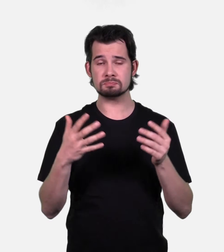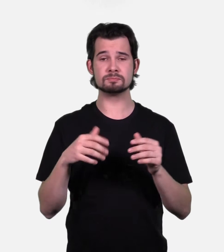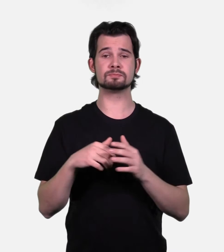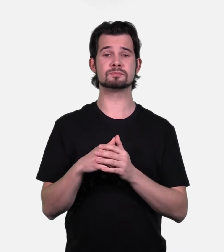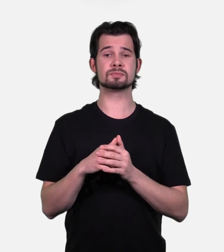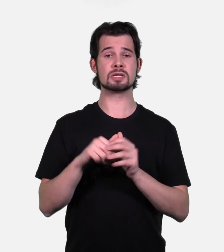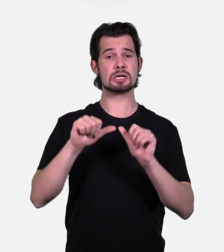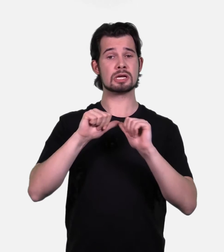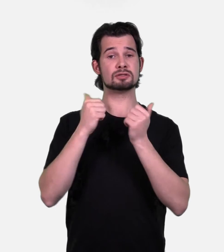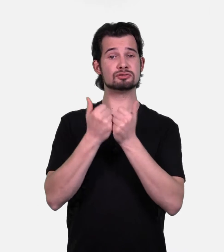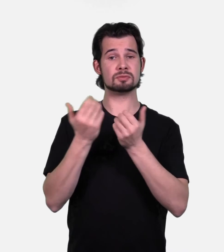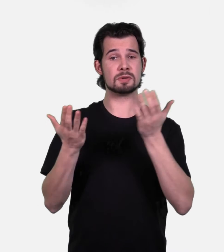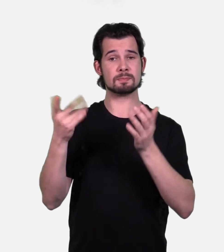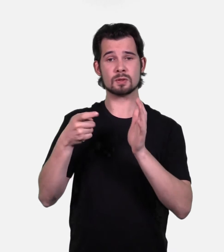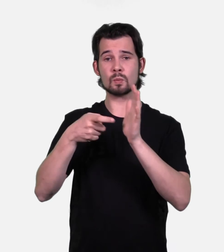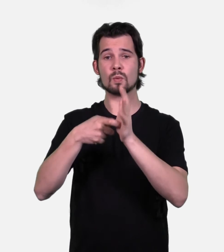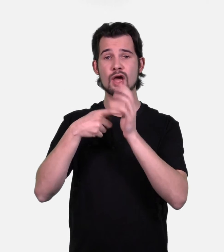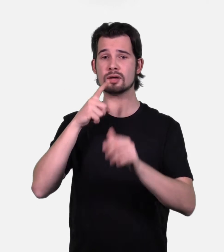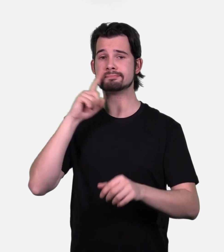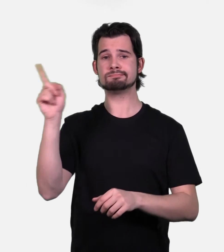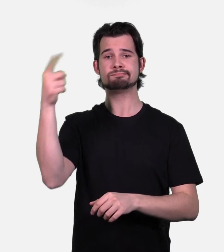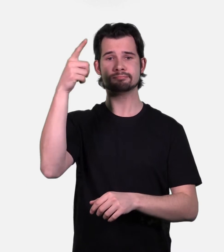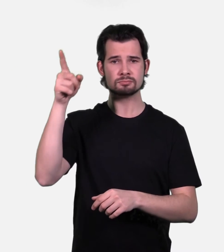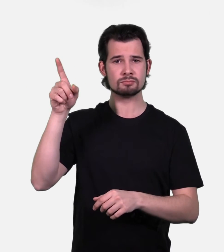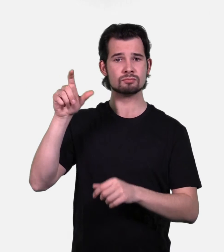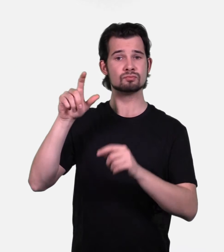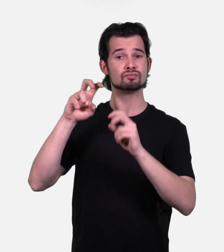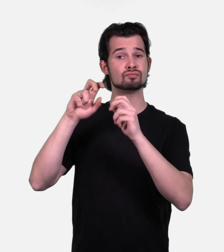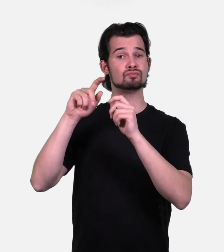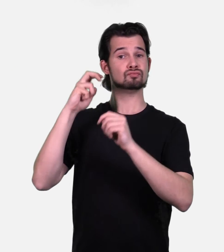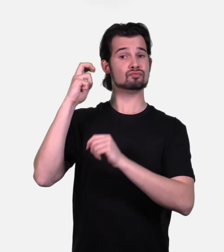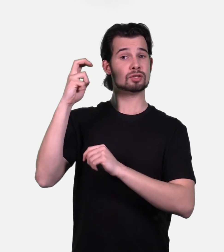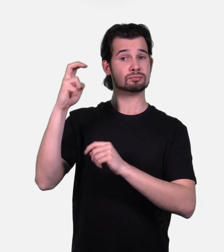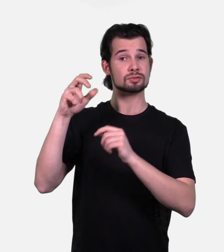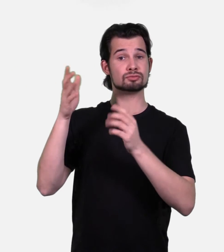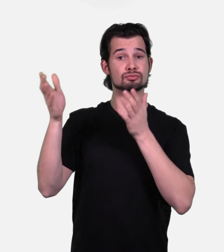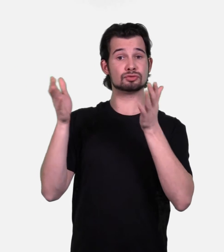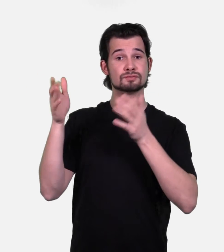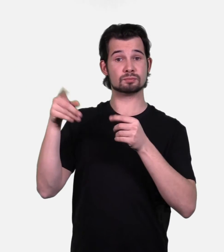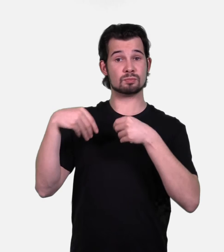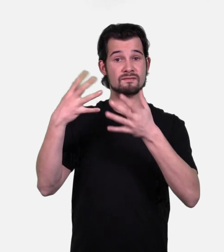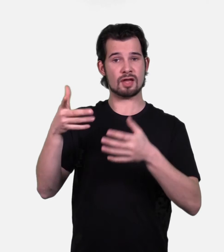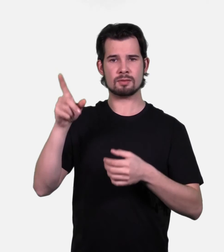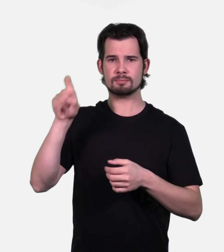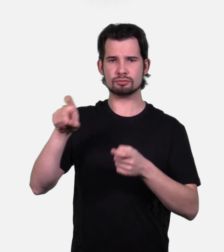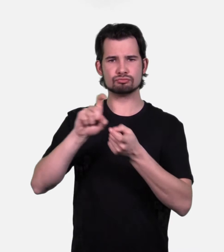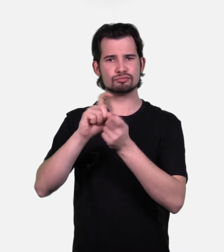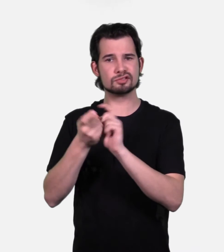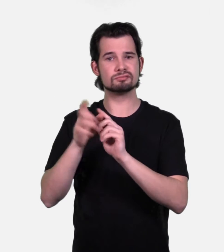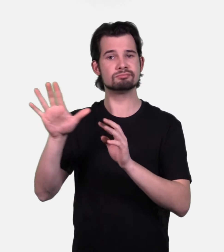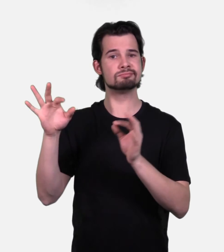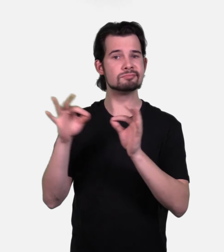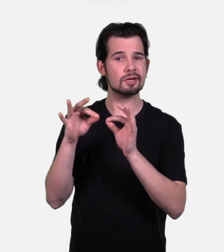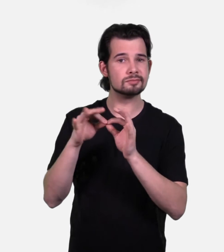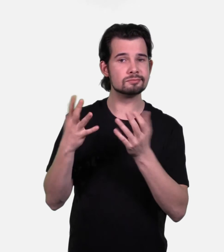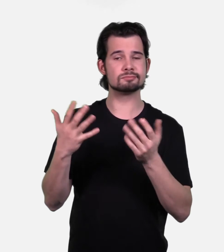may require the transportation service providers to: amend their tariffs, policies and procedures,